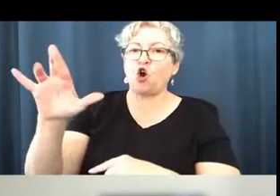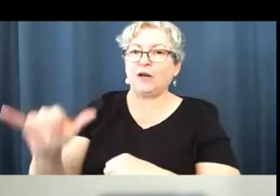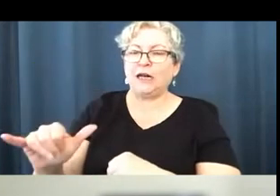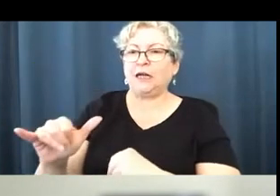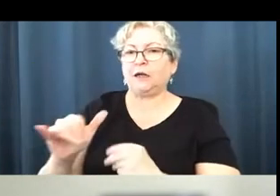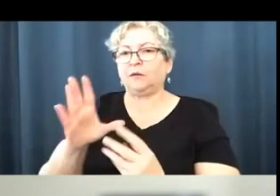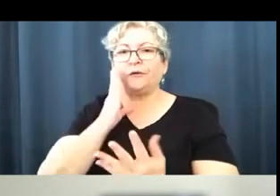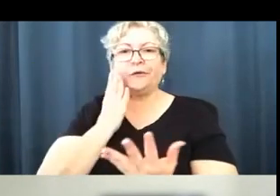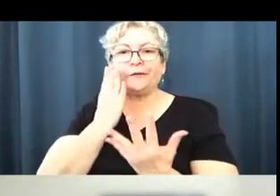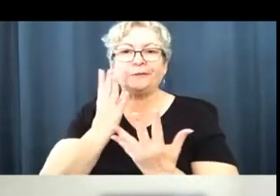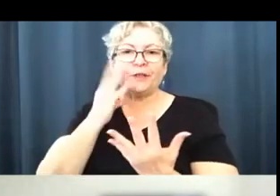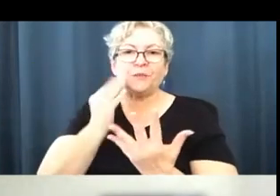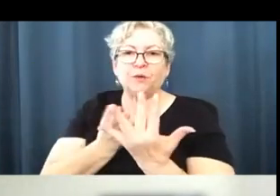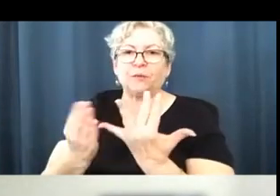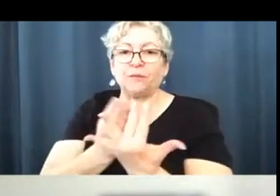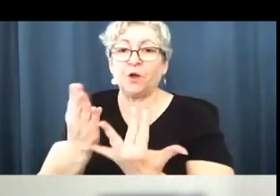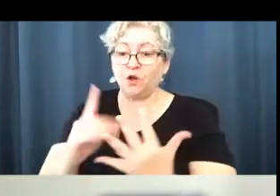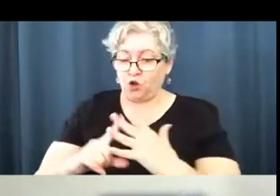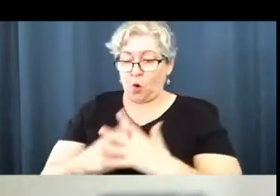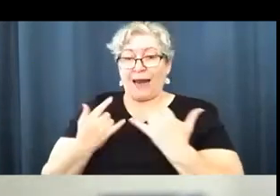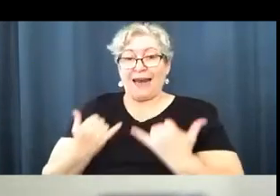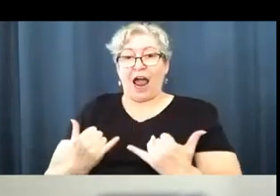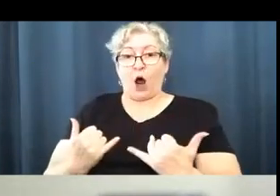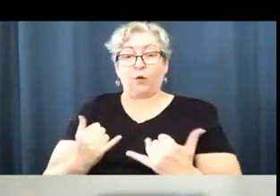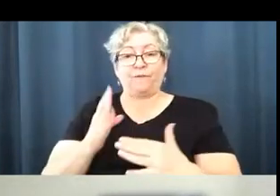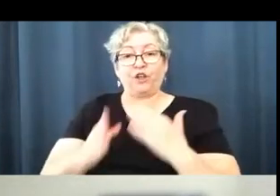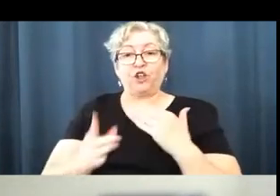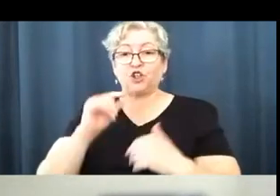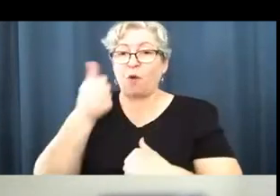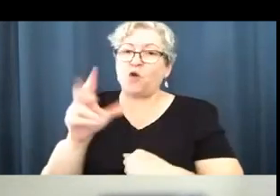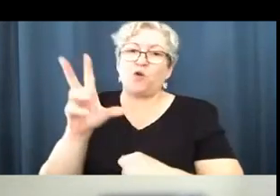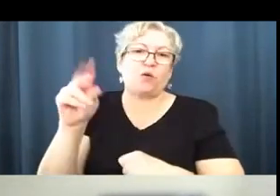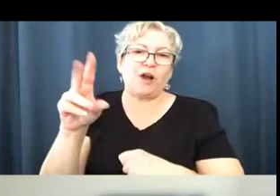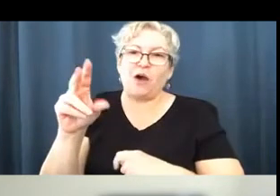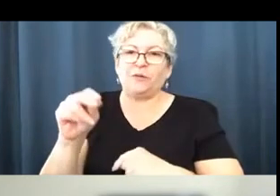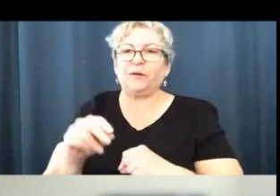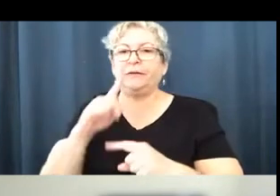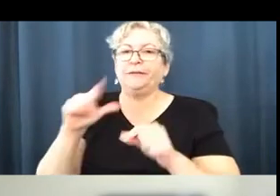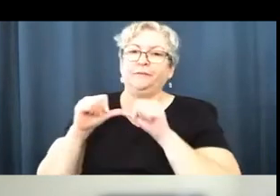that you start one day and finish the next. It is something that you start, and the goal is continuous improvement